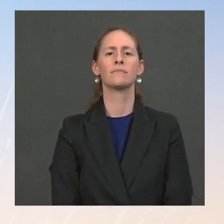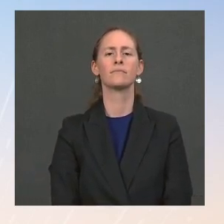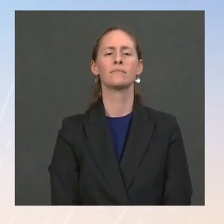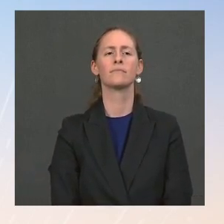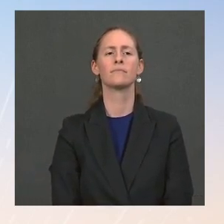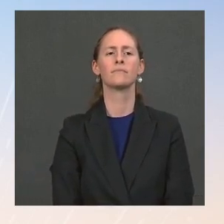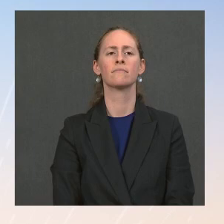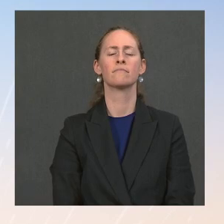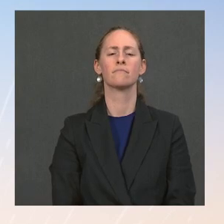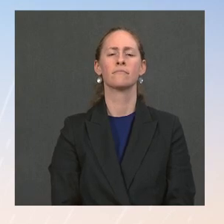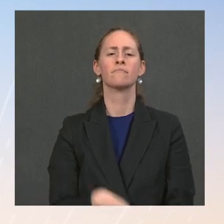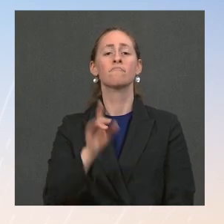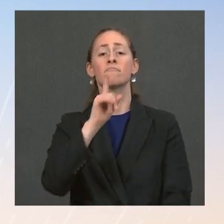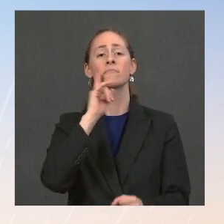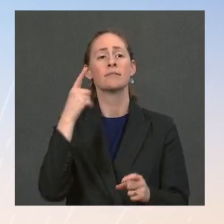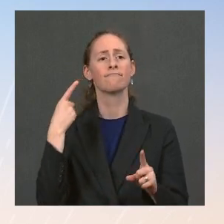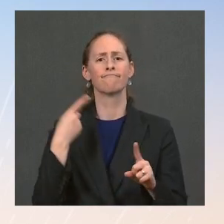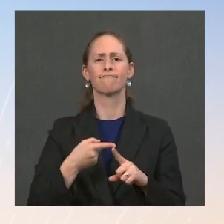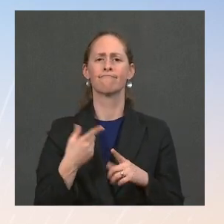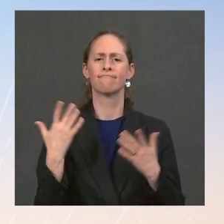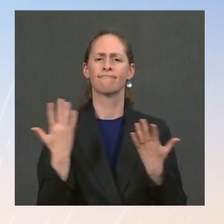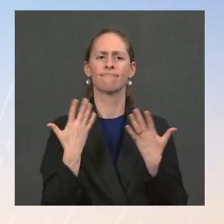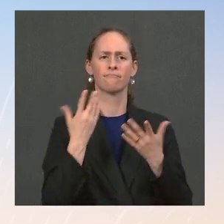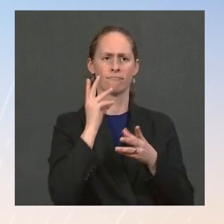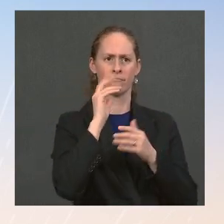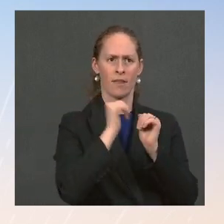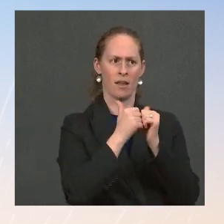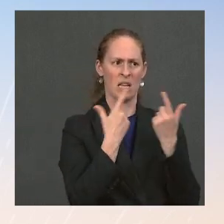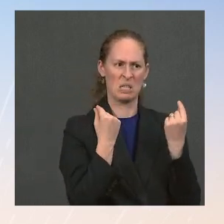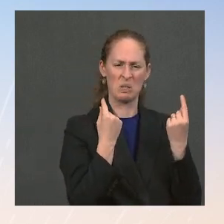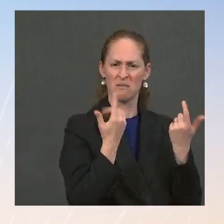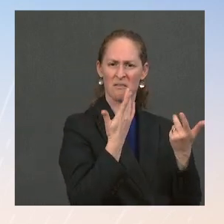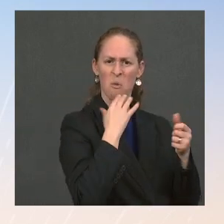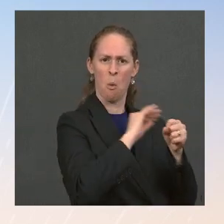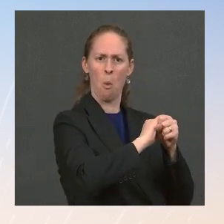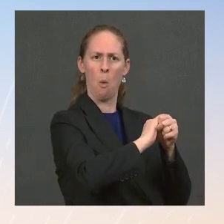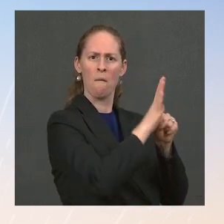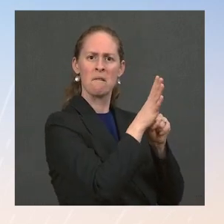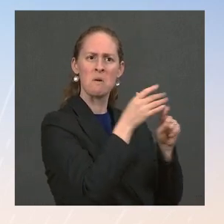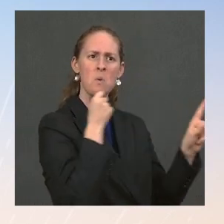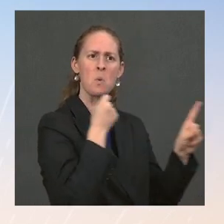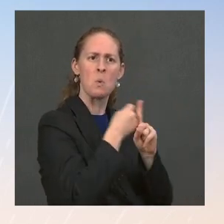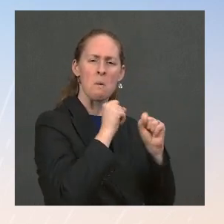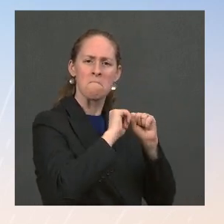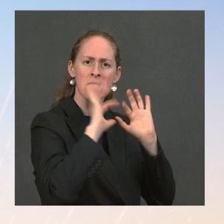to address COVID and get it under control around the world. The United States is far